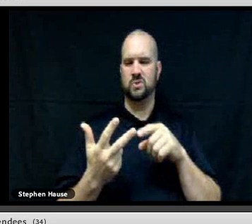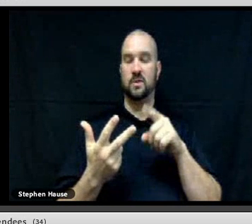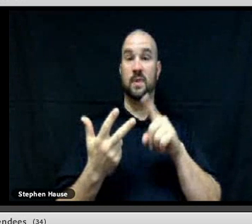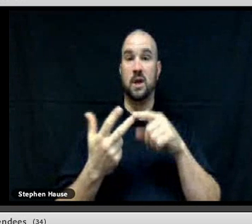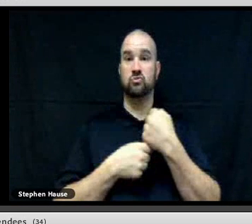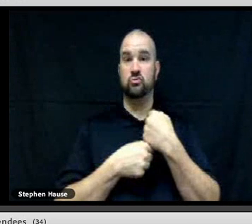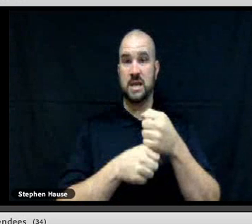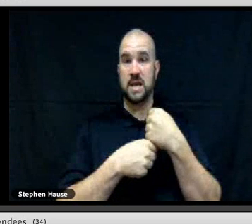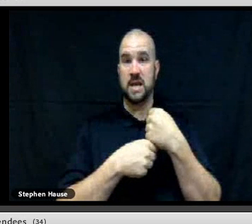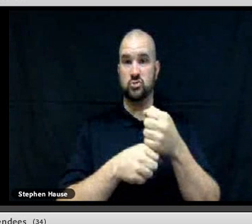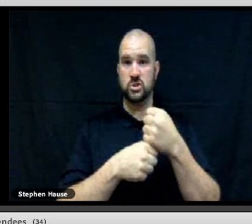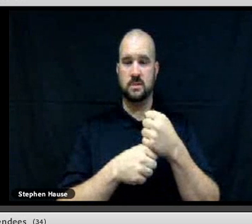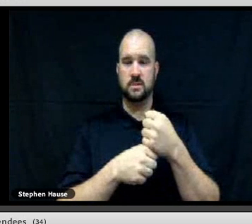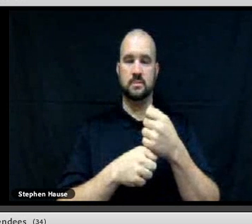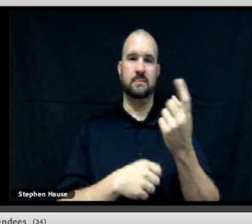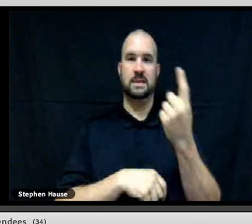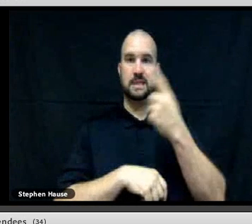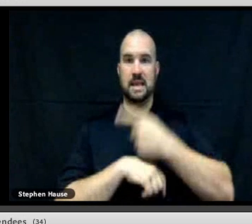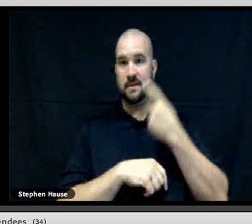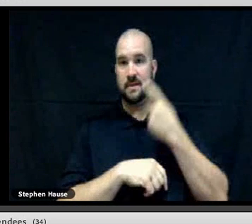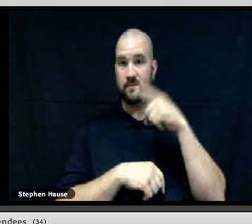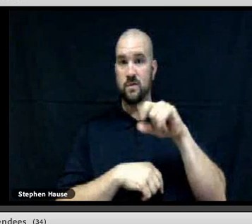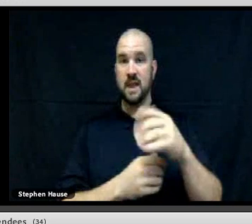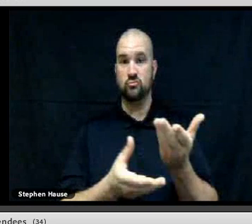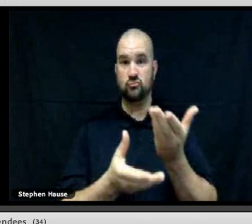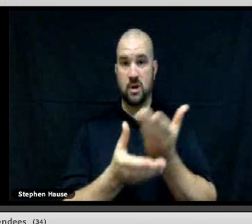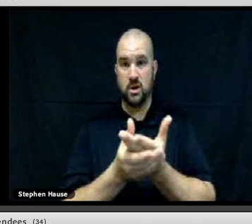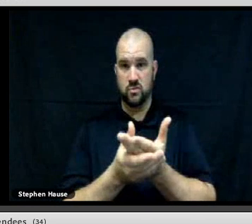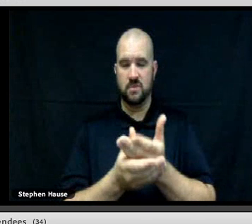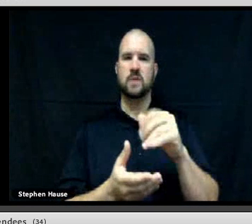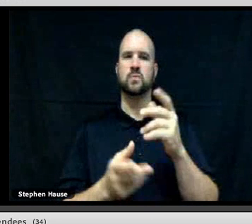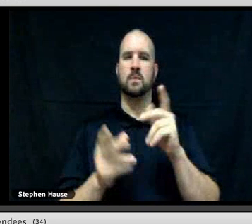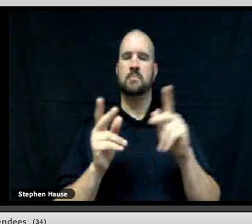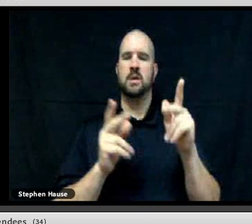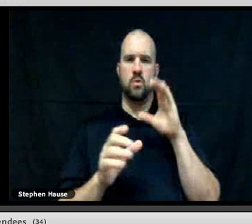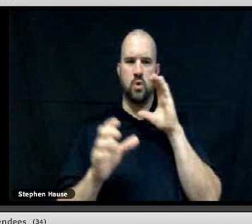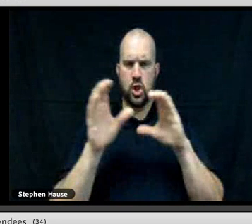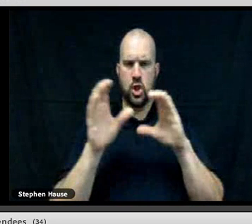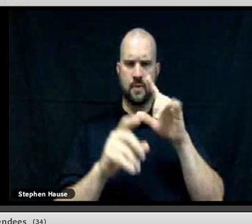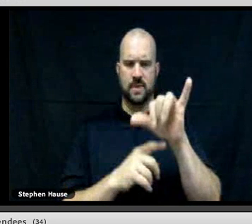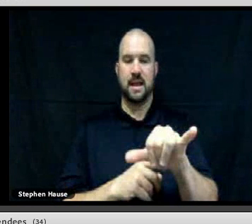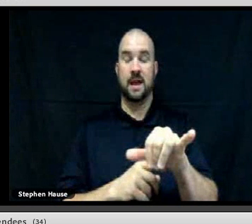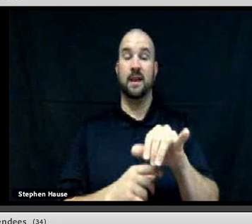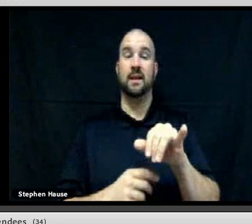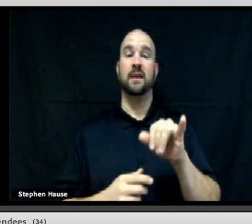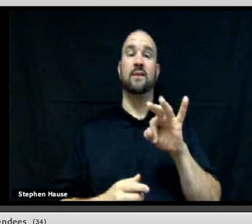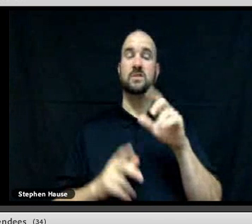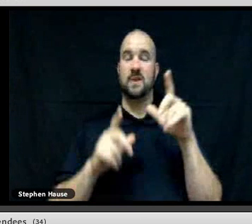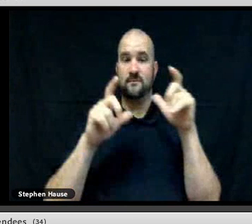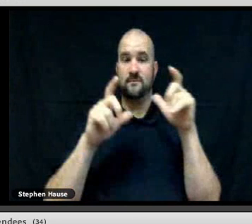because that's what people are going to be looking for. Um, if it's a photo from 1944, and it's related to World War II,